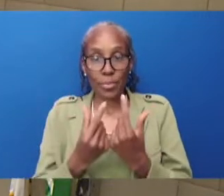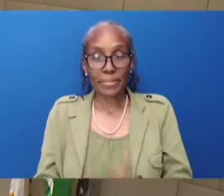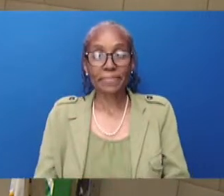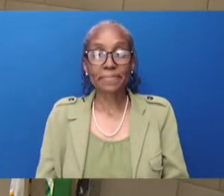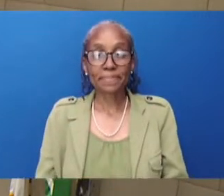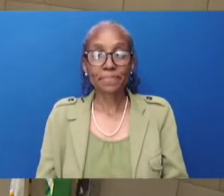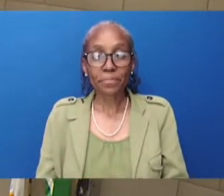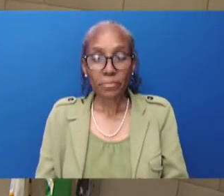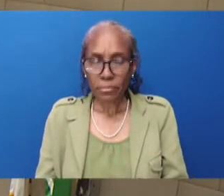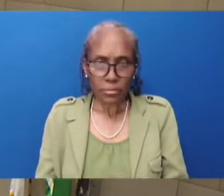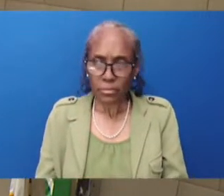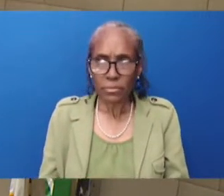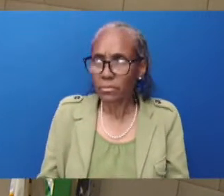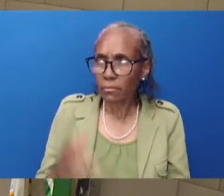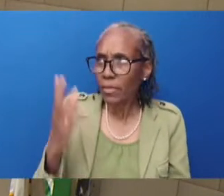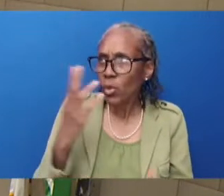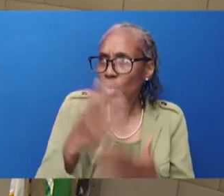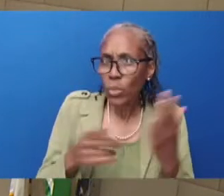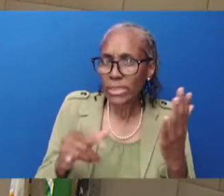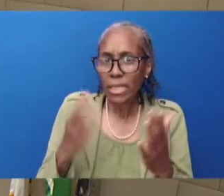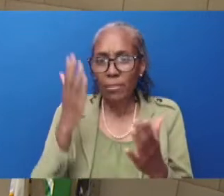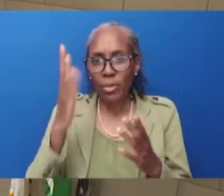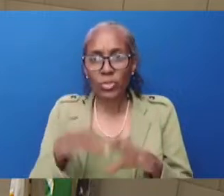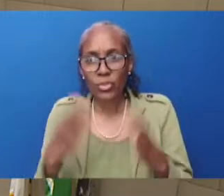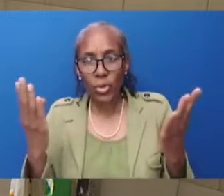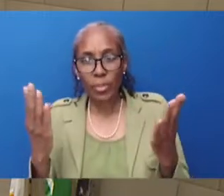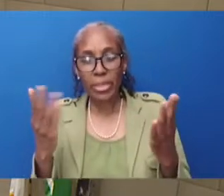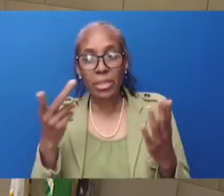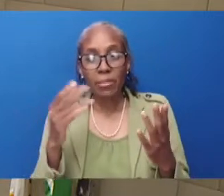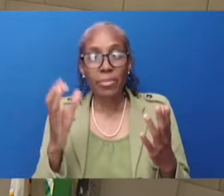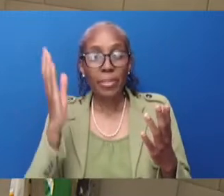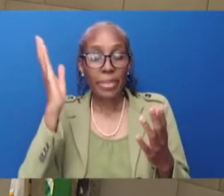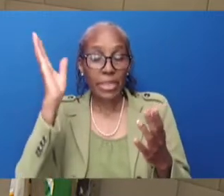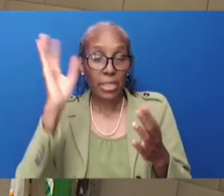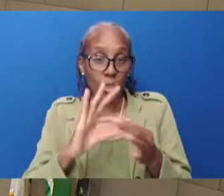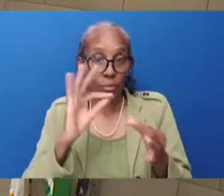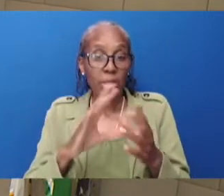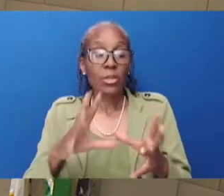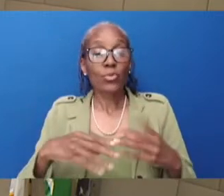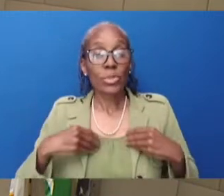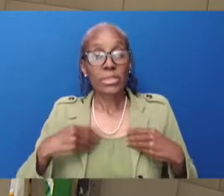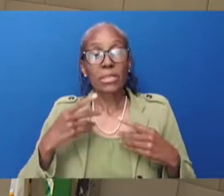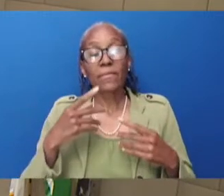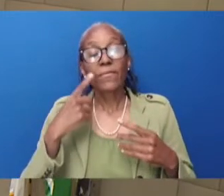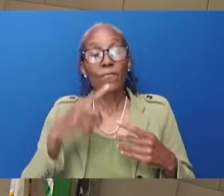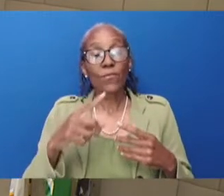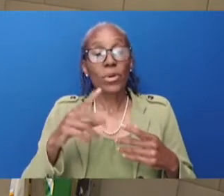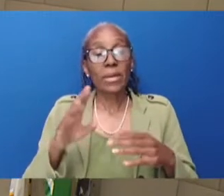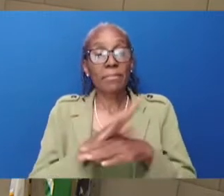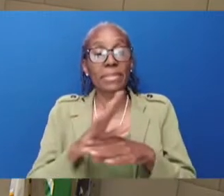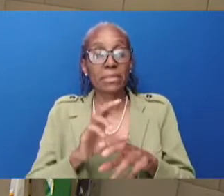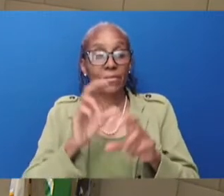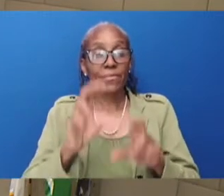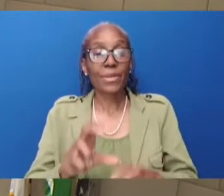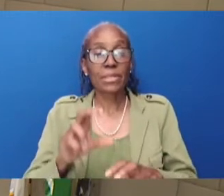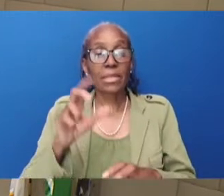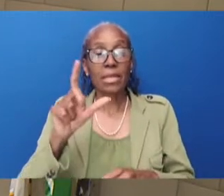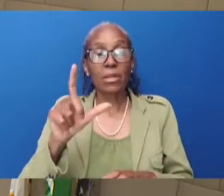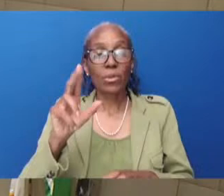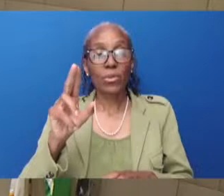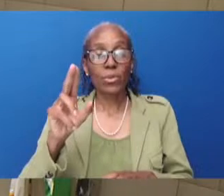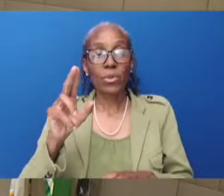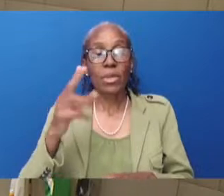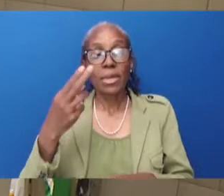HSPUS LLC, TRENCH GROUP. MOTION